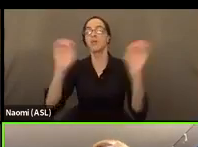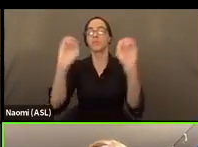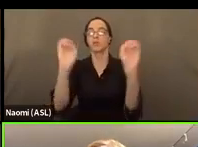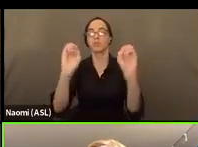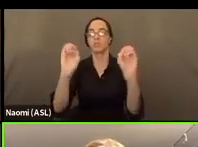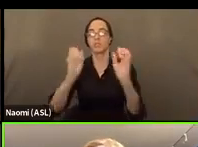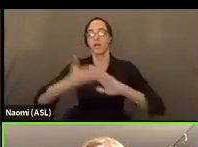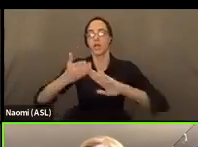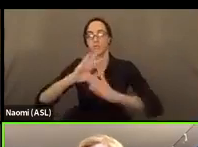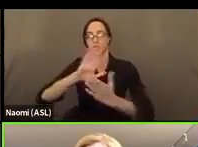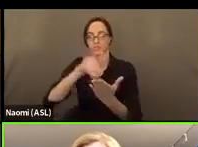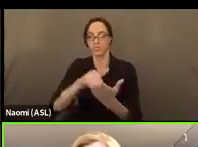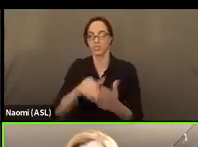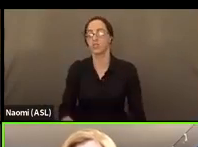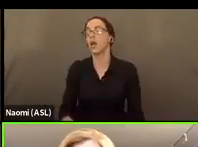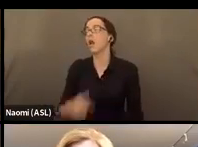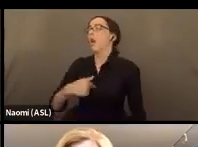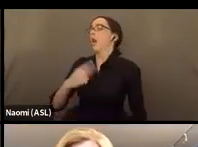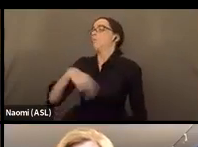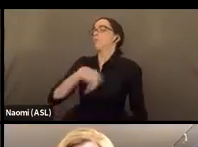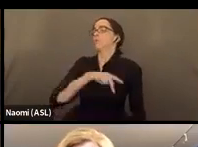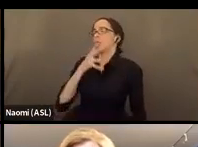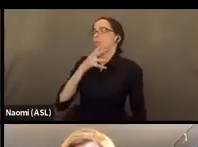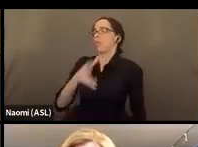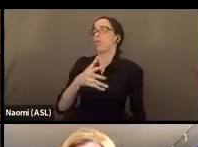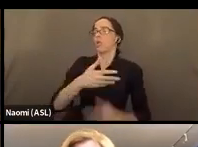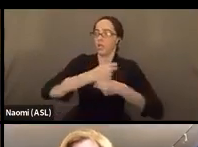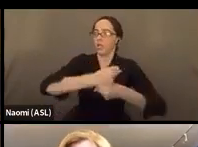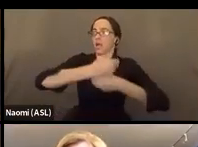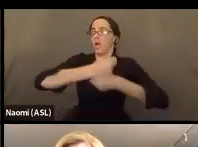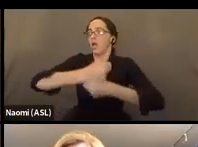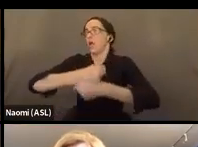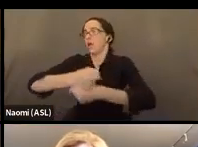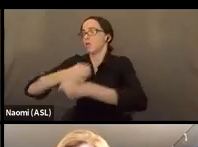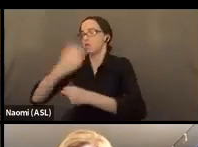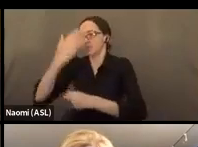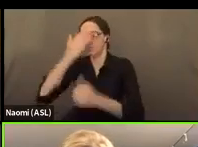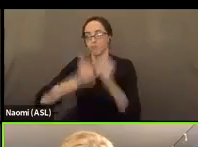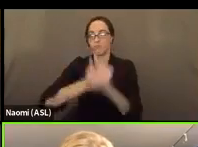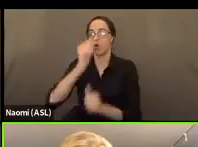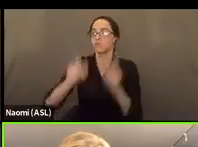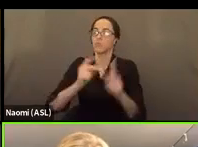i hate acronyms and i know most people do i like to always make sure we spell things out so people